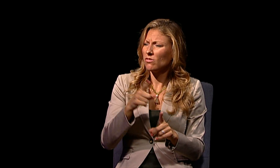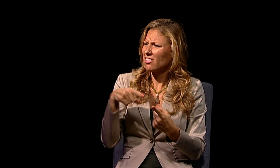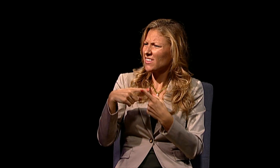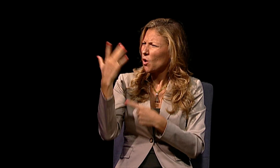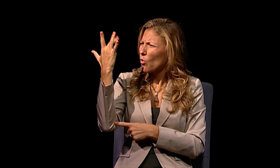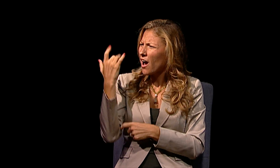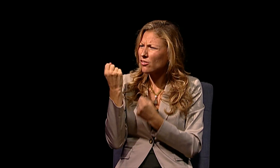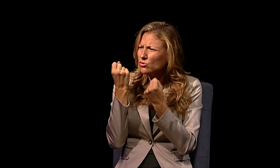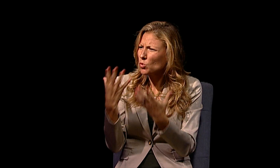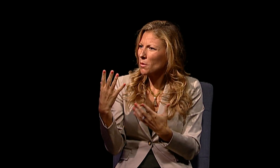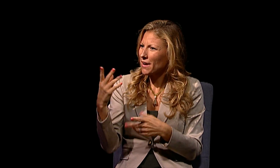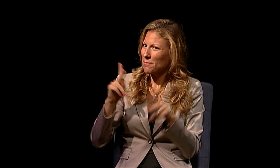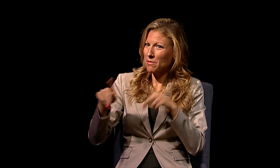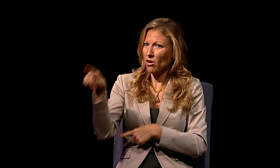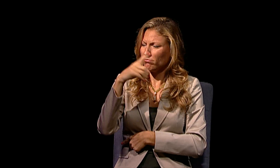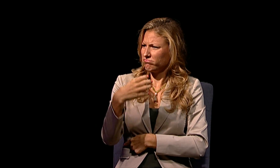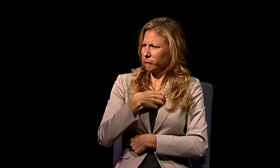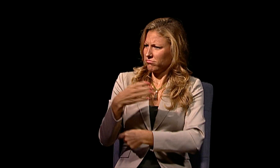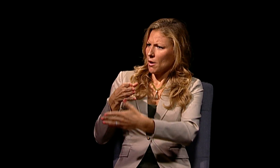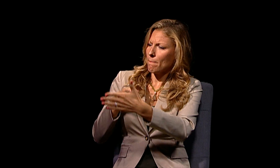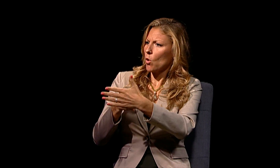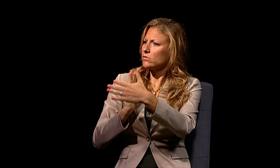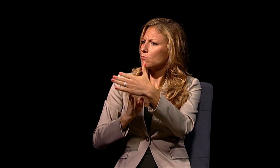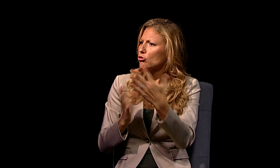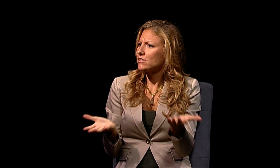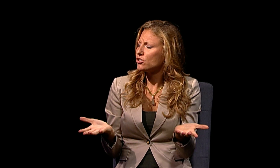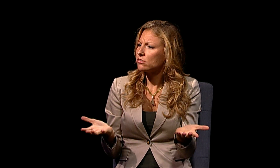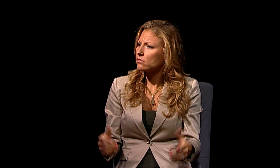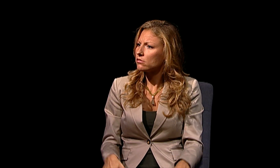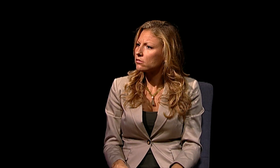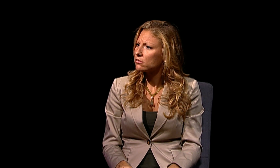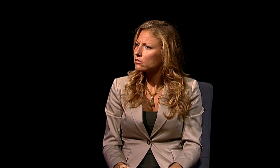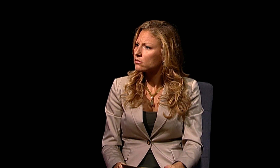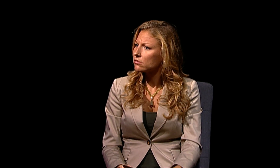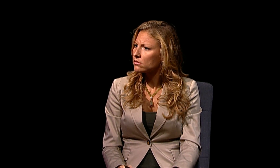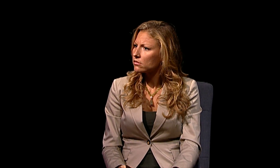IF THAT'S TRUE, THEN WHY DO SO MANY PEOPLE OPPOSE IMMIGRATION?